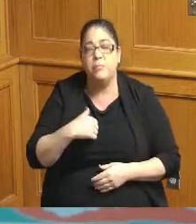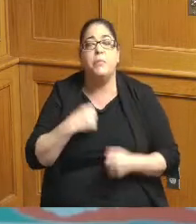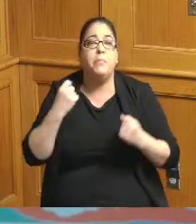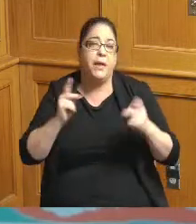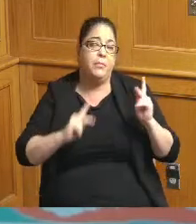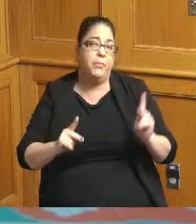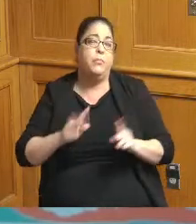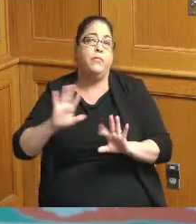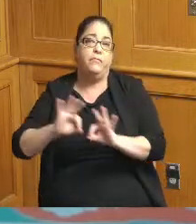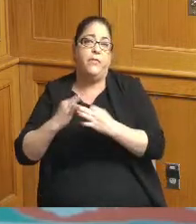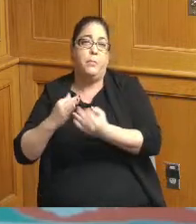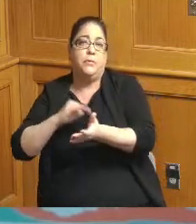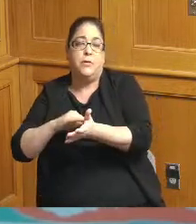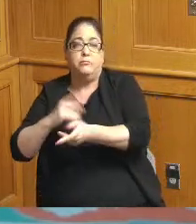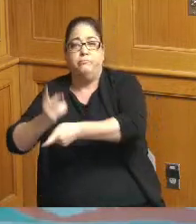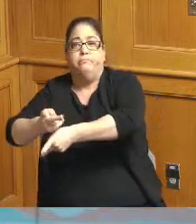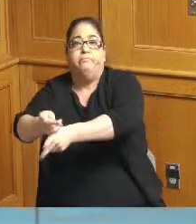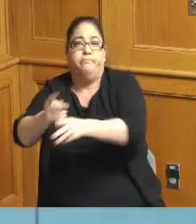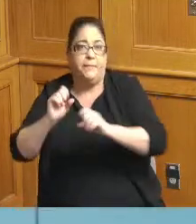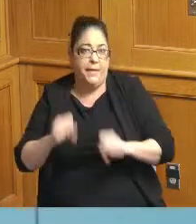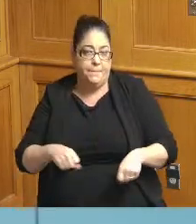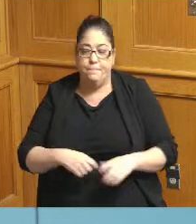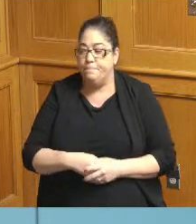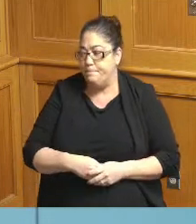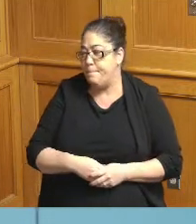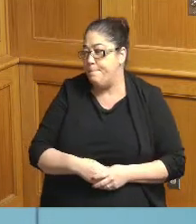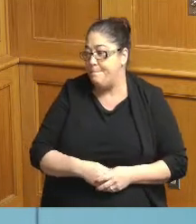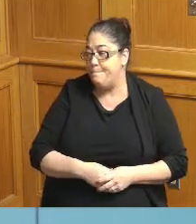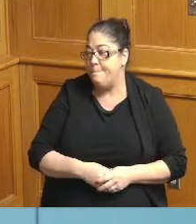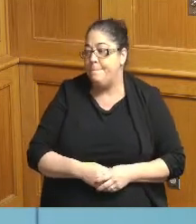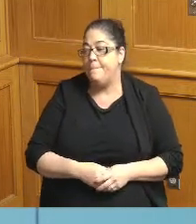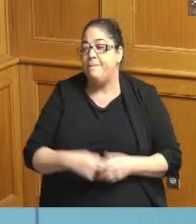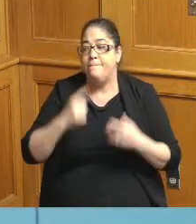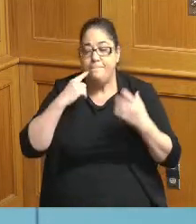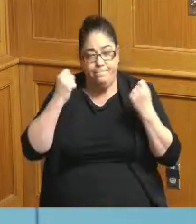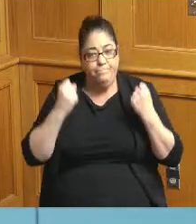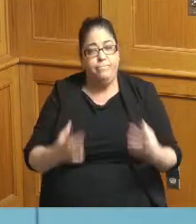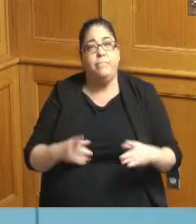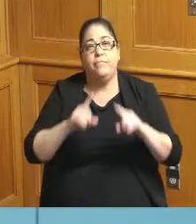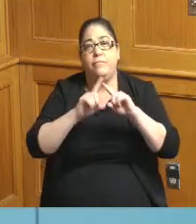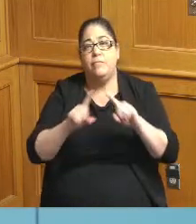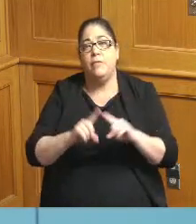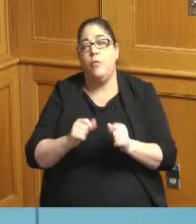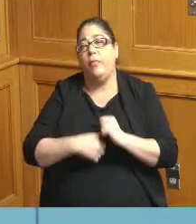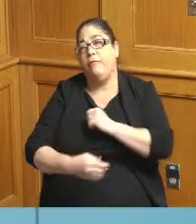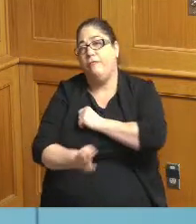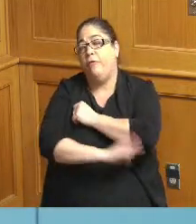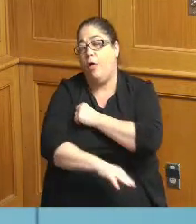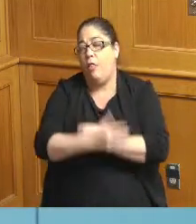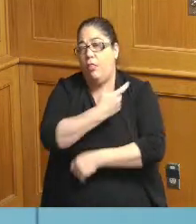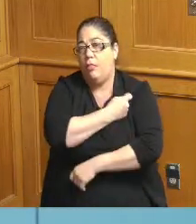that environment we continue to see lots of effort with our fall vaccinations my team sees between